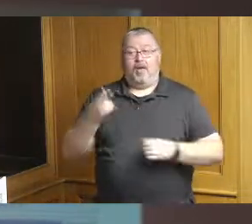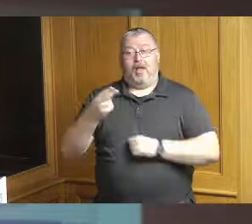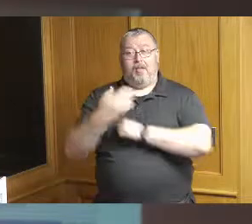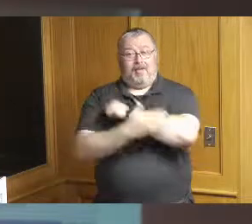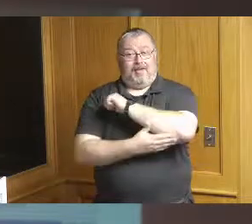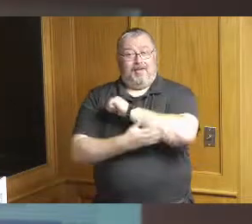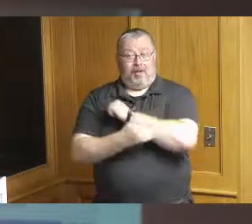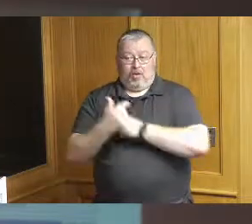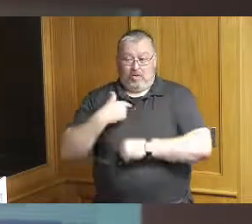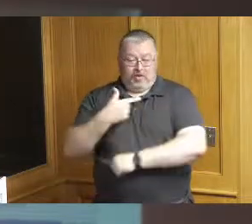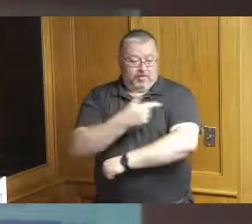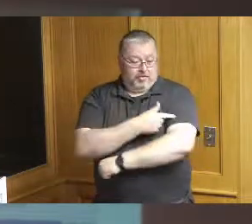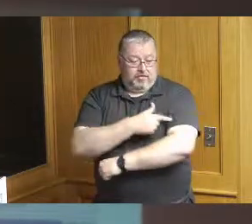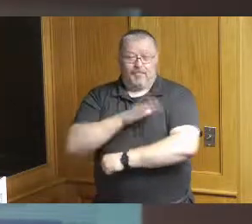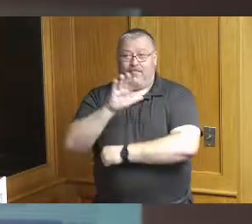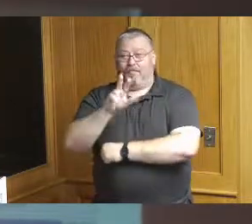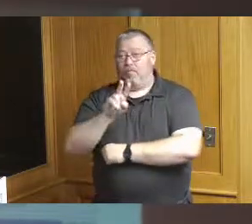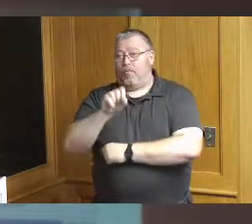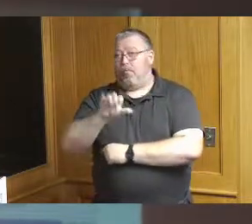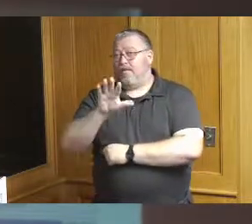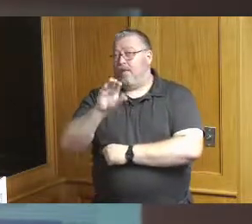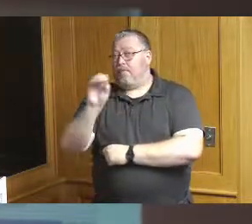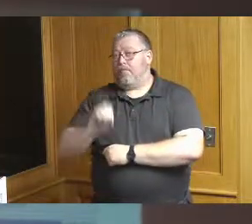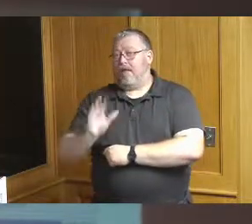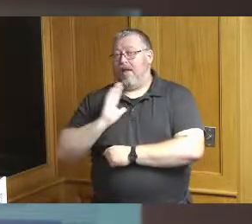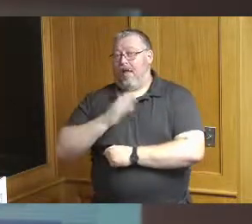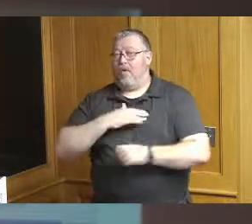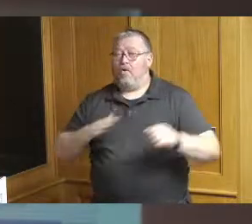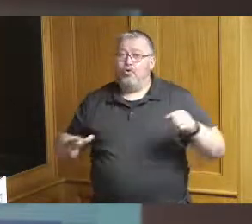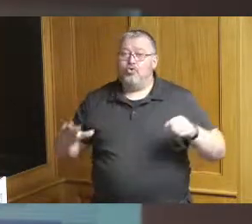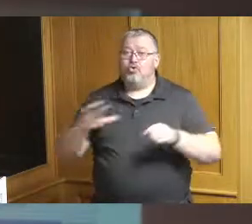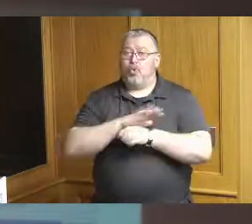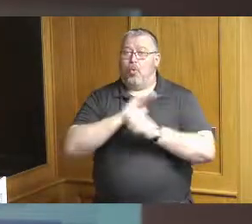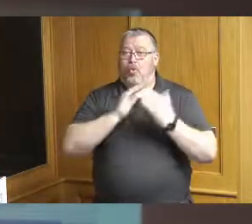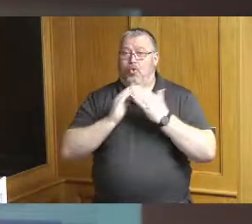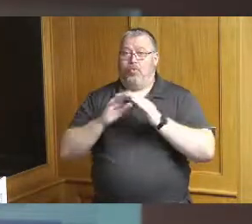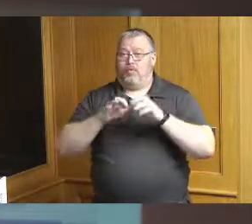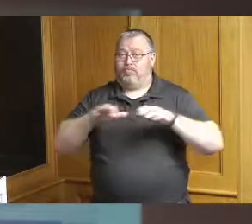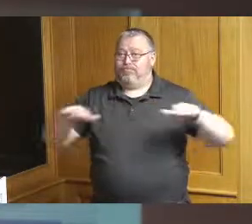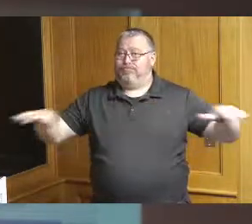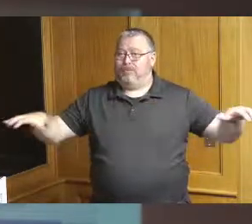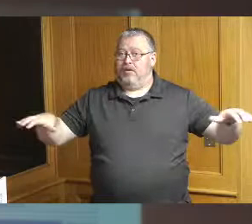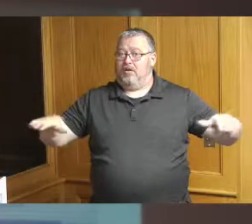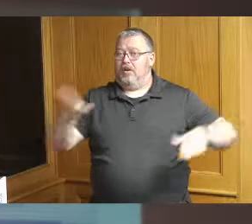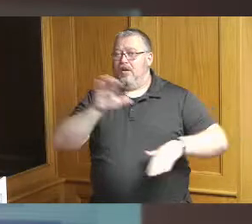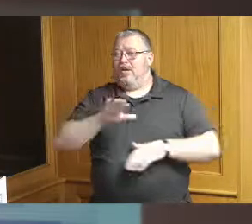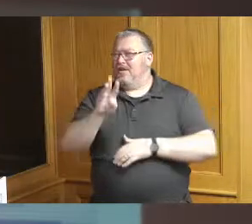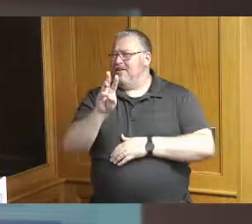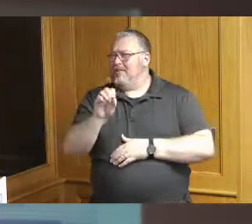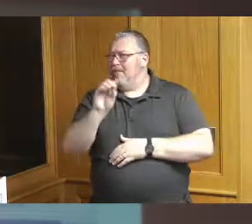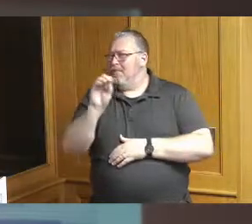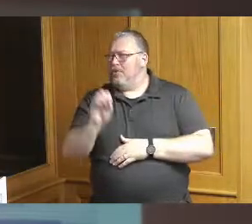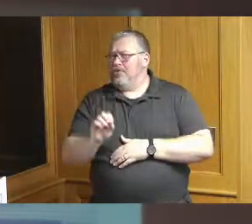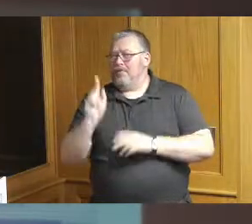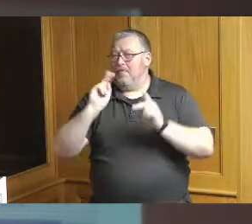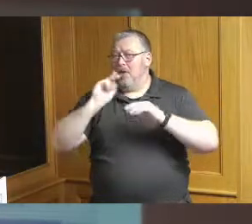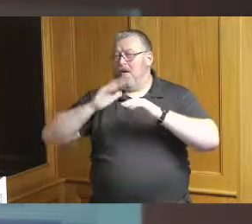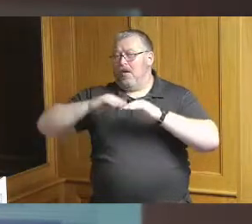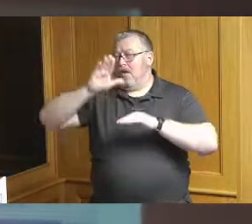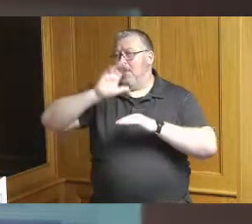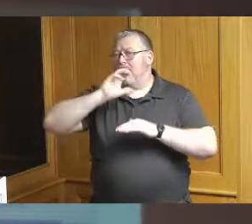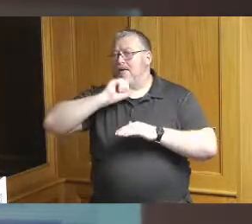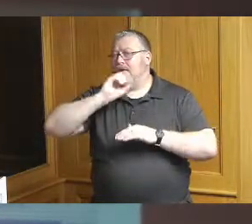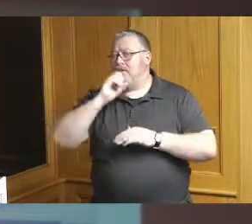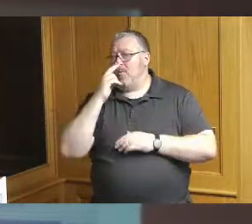have vaccinated 52.5 percent of our total population or about 60 percent of those over the age of 12. so